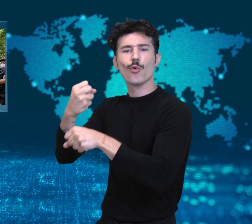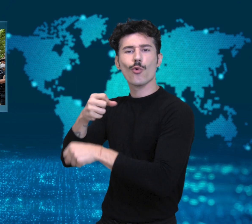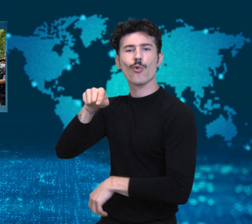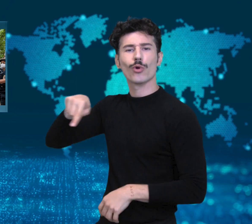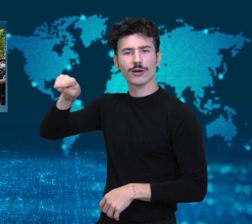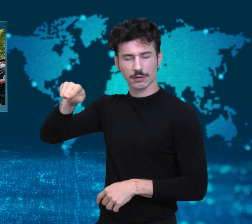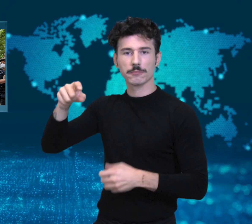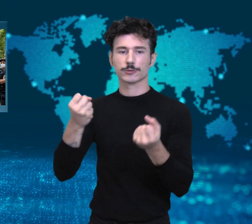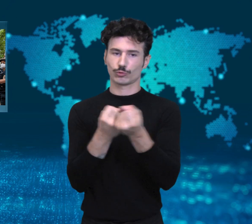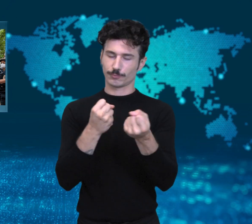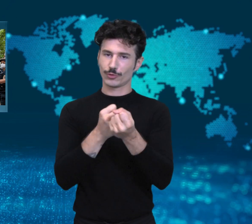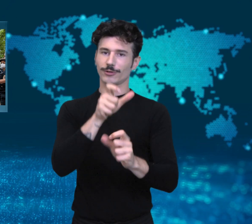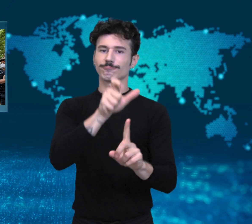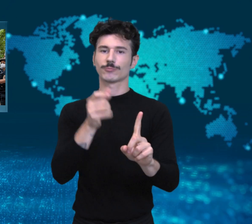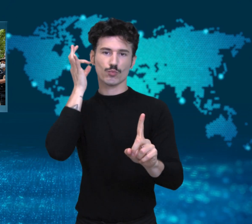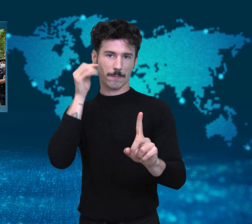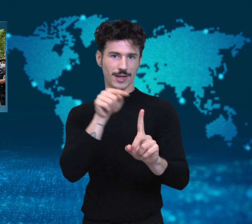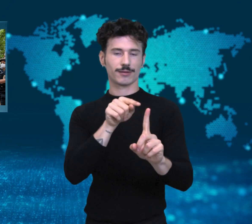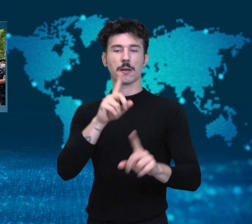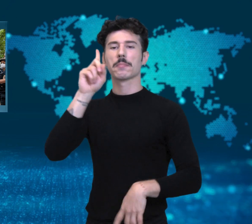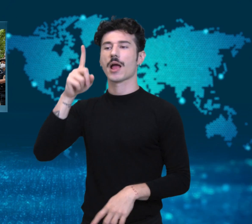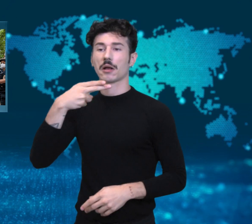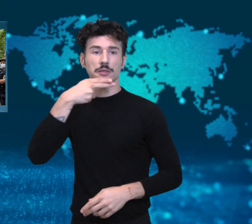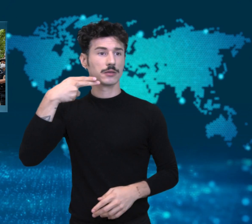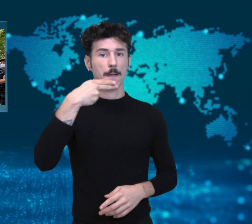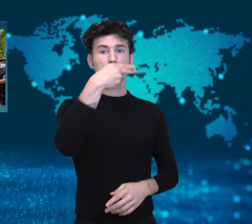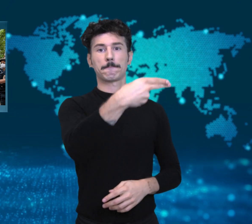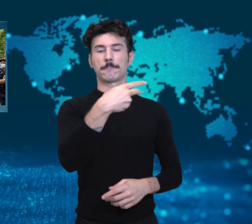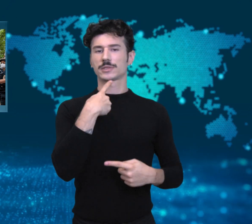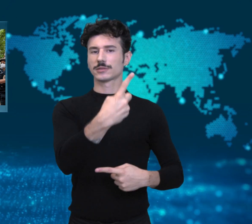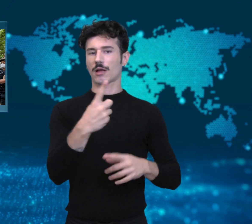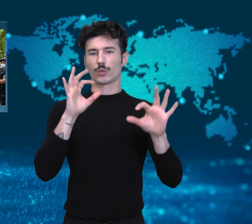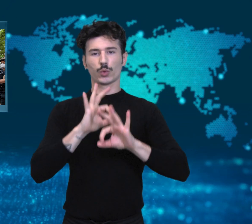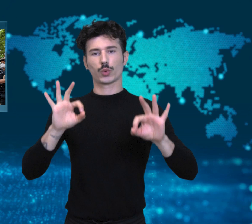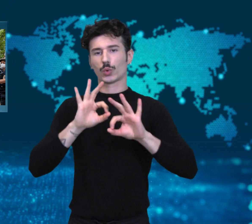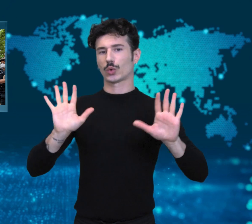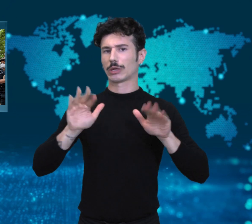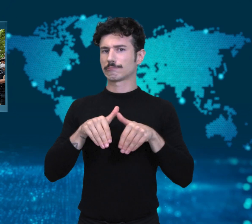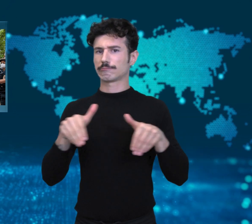but do not want to be named to avoid retaliation.